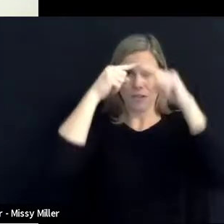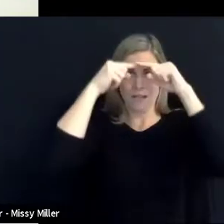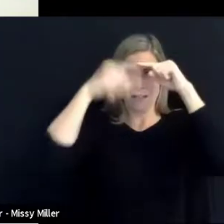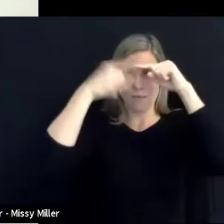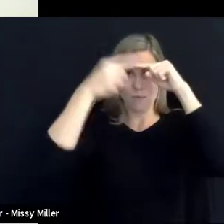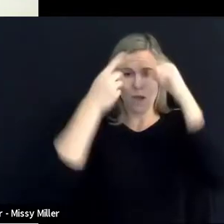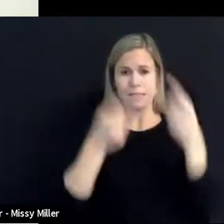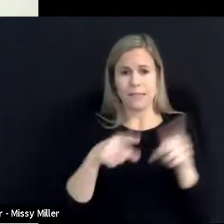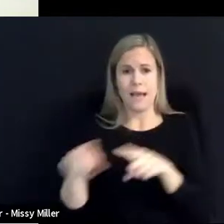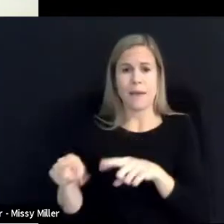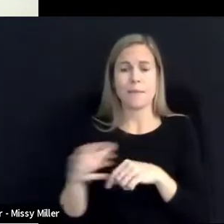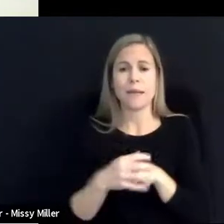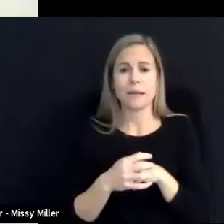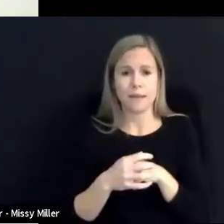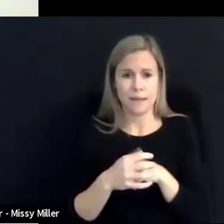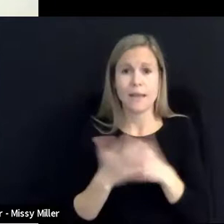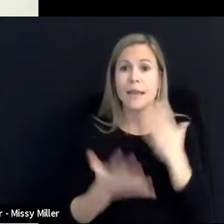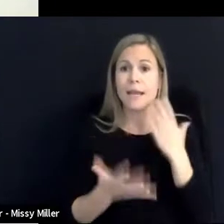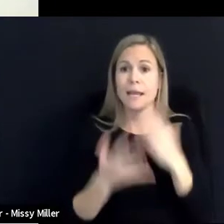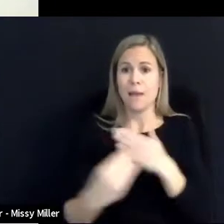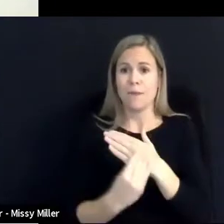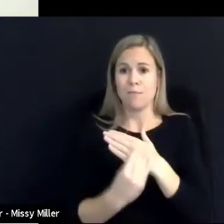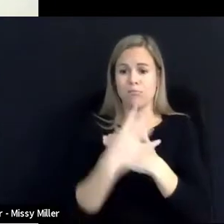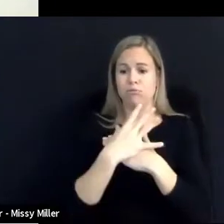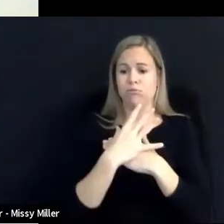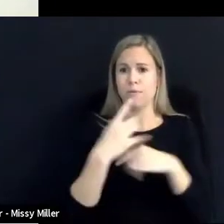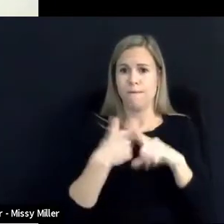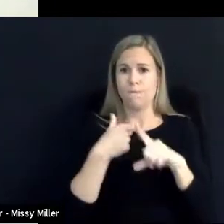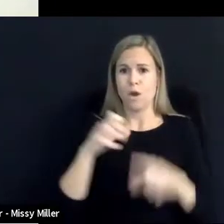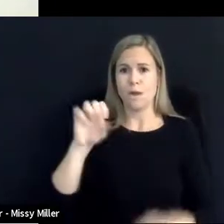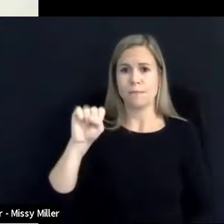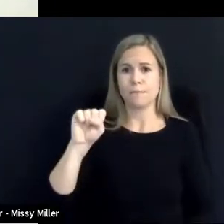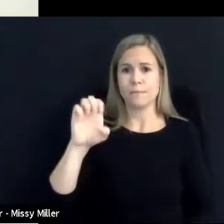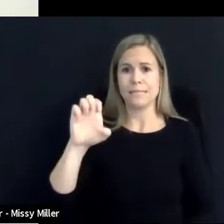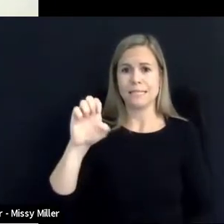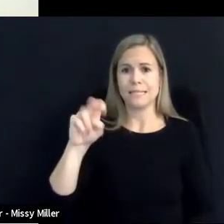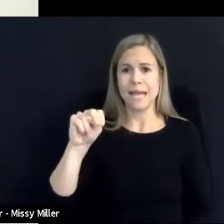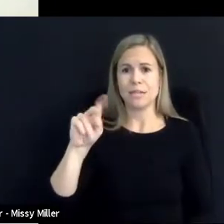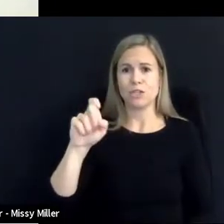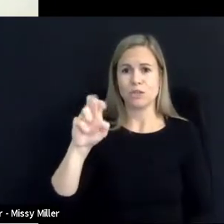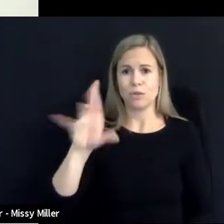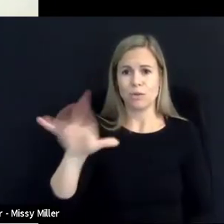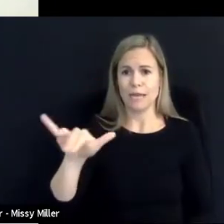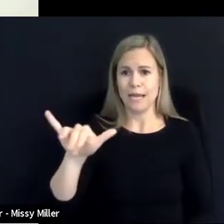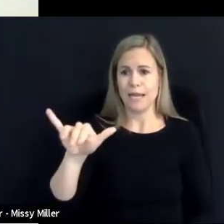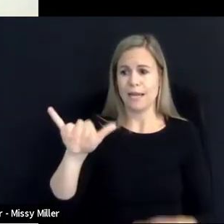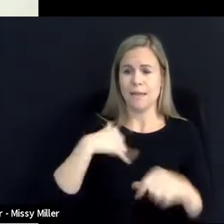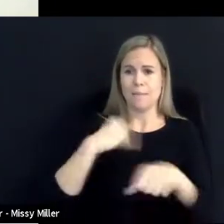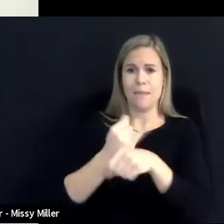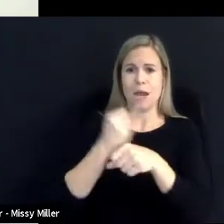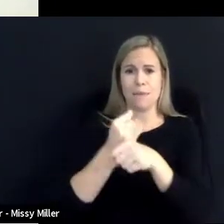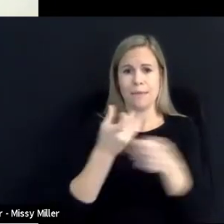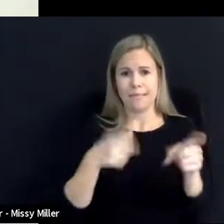It's exacerbated by sensory impairments. There are kids who have sensory processing problems with intact sensory systems.